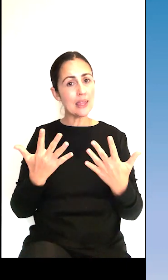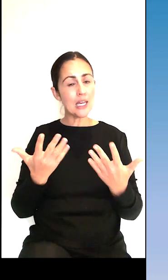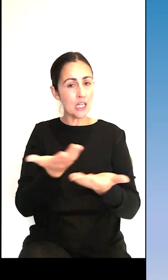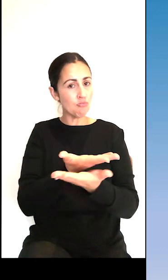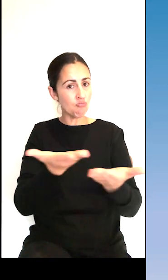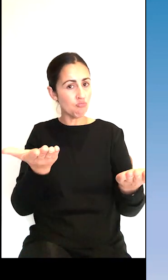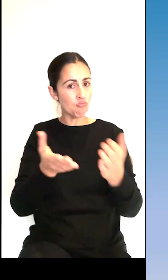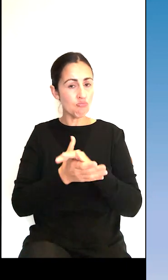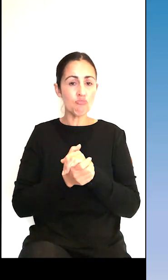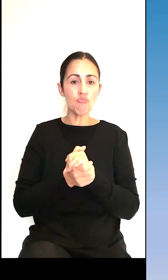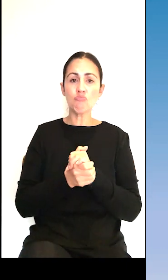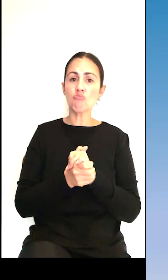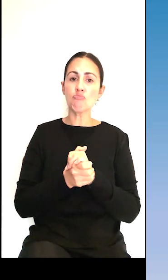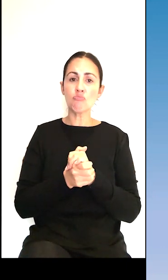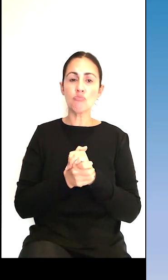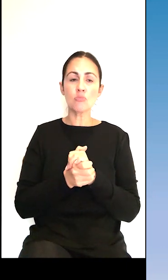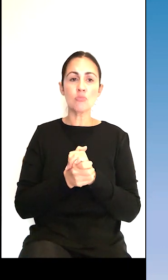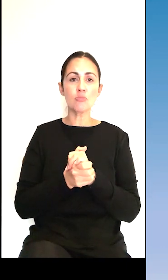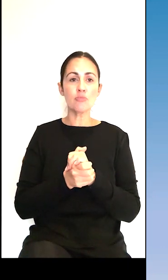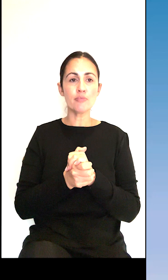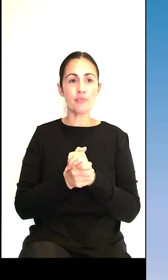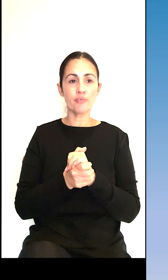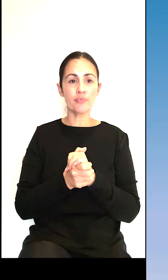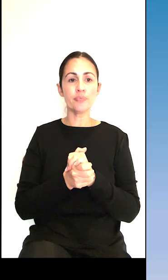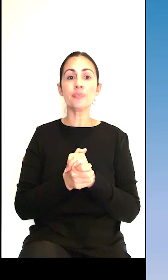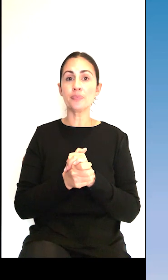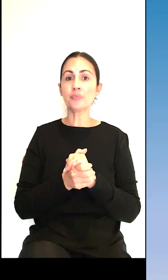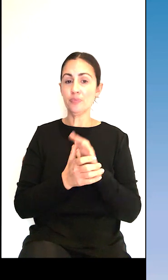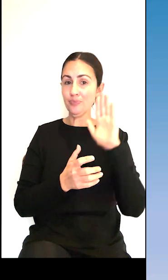on any thoughts or queries anybody has. We have had another question.